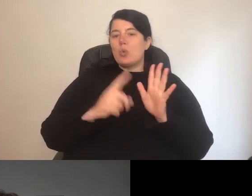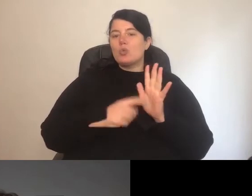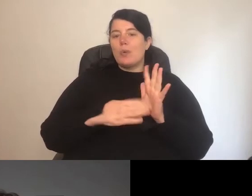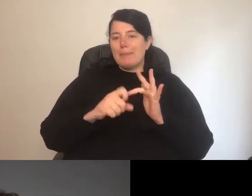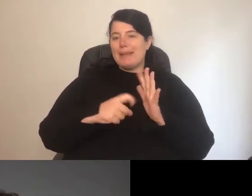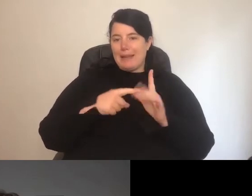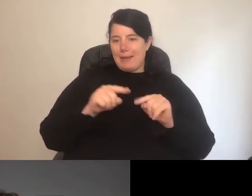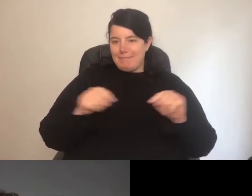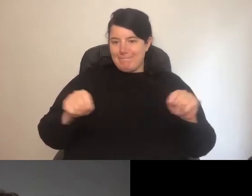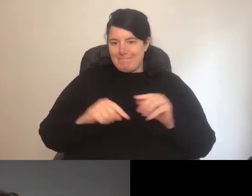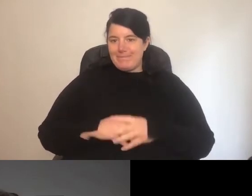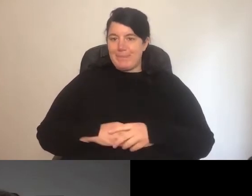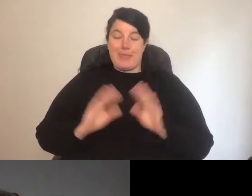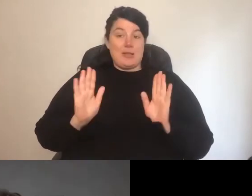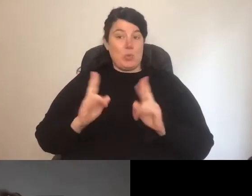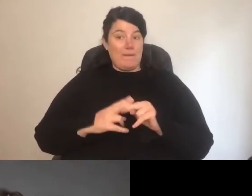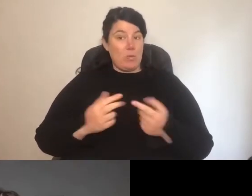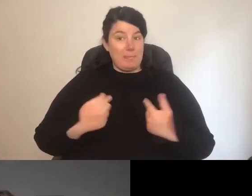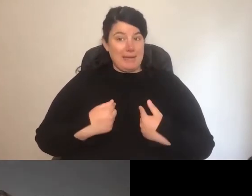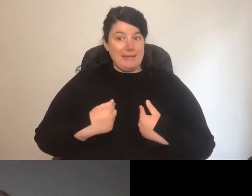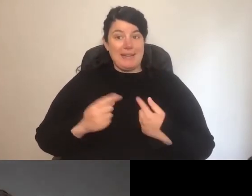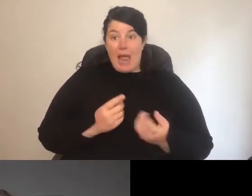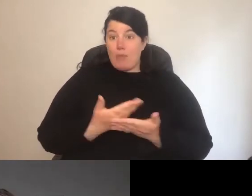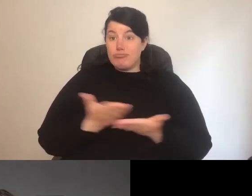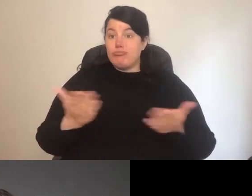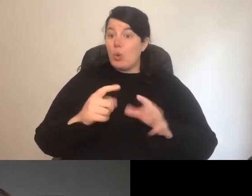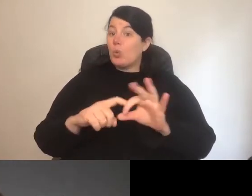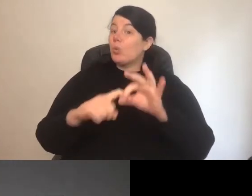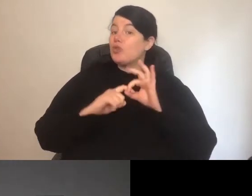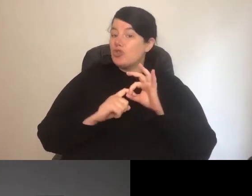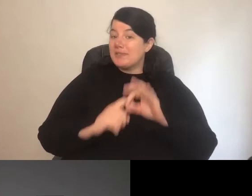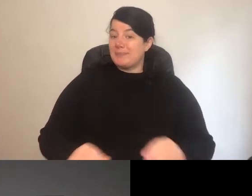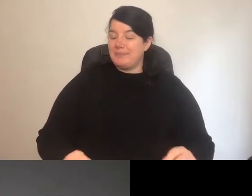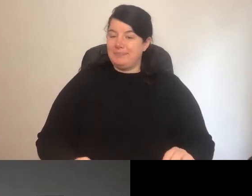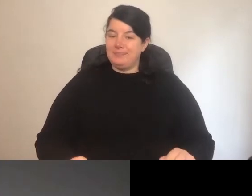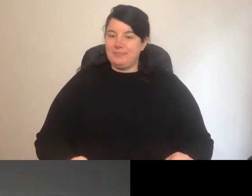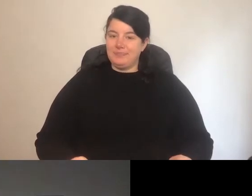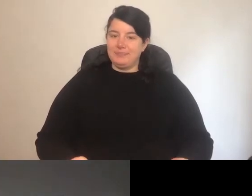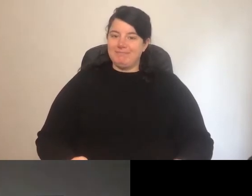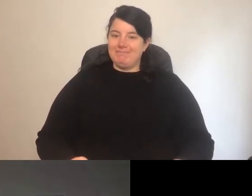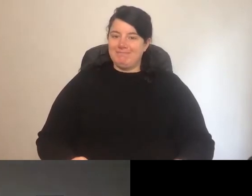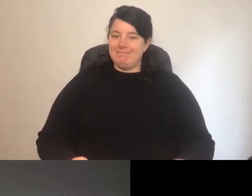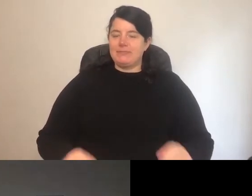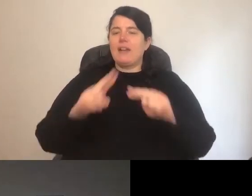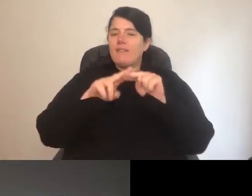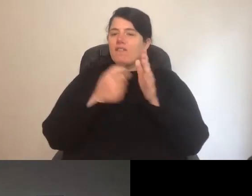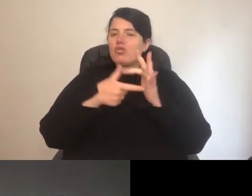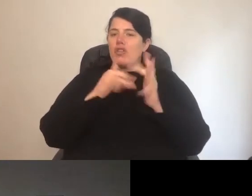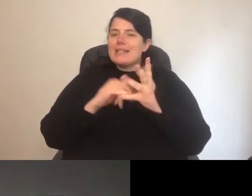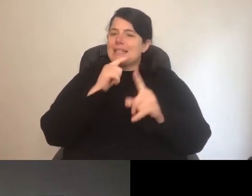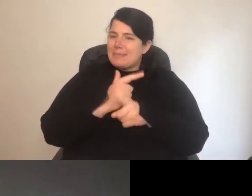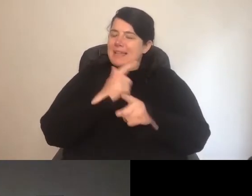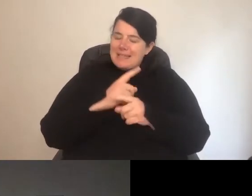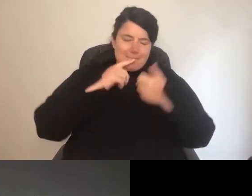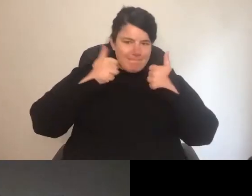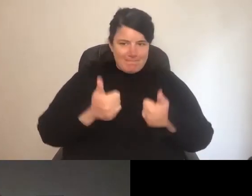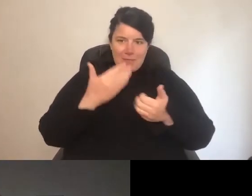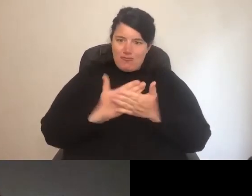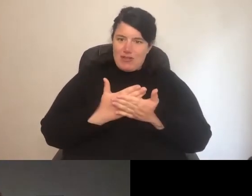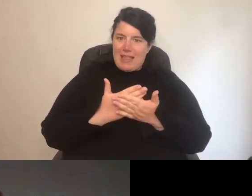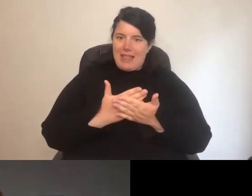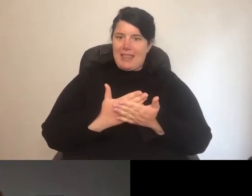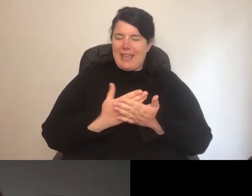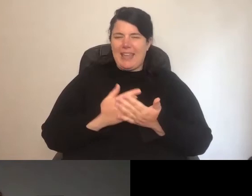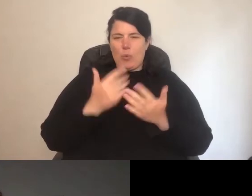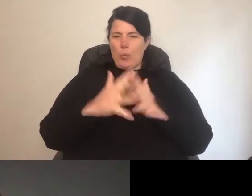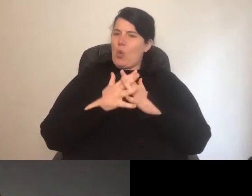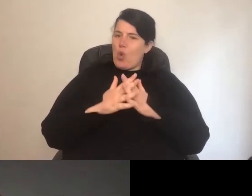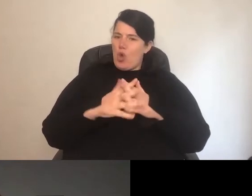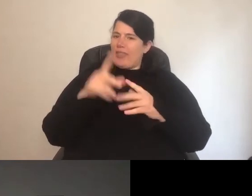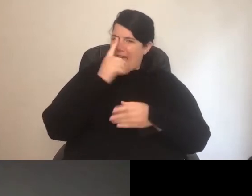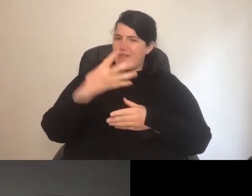Thank you so much Kate, That was a brilliant session, super practical with tips